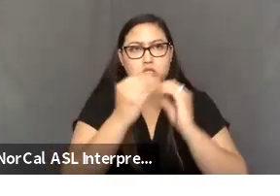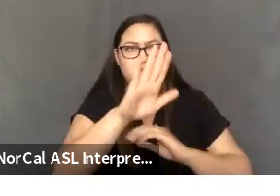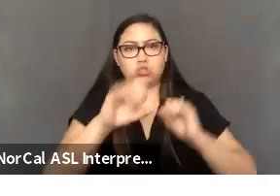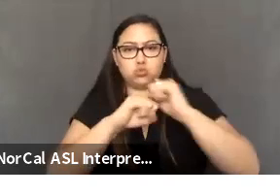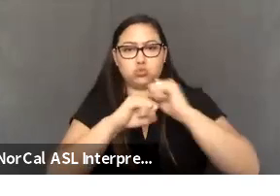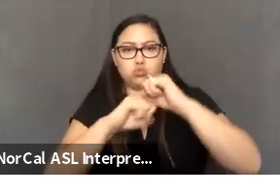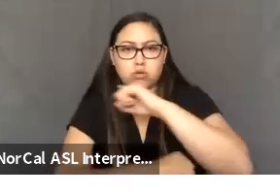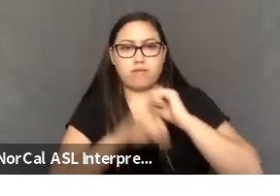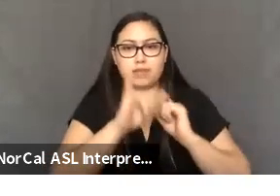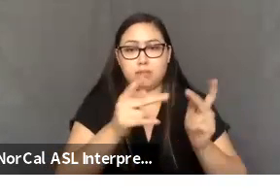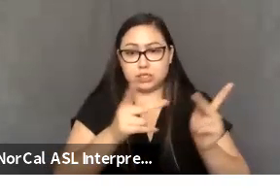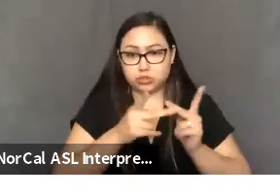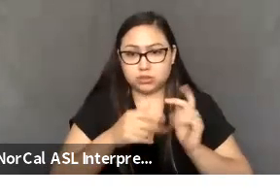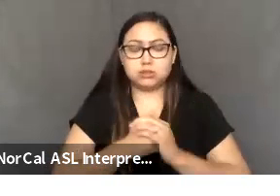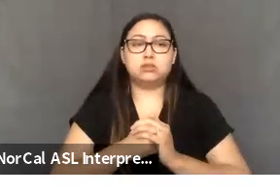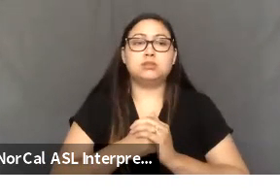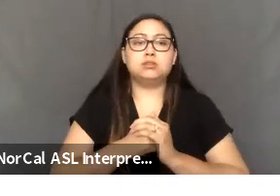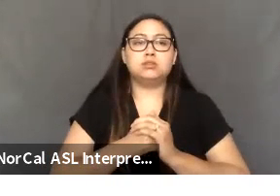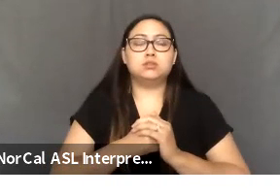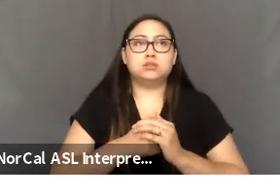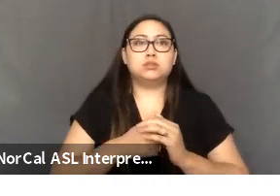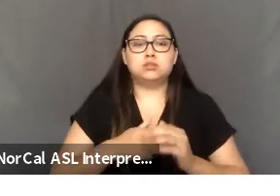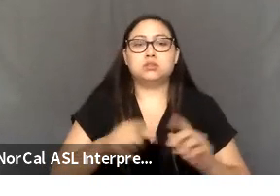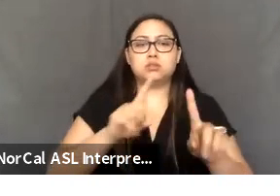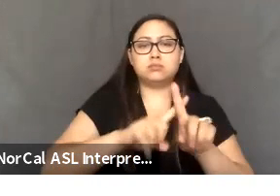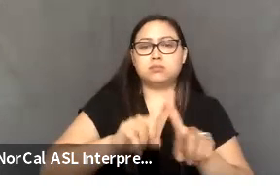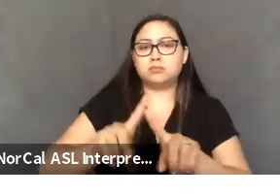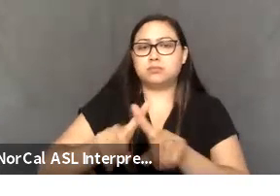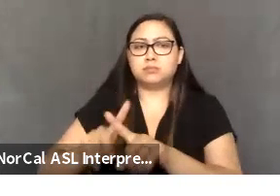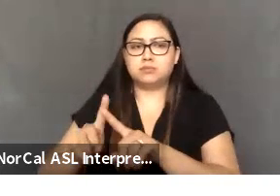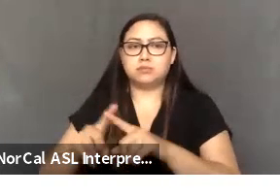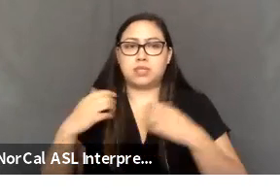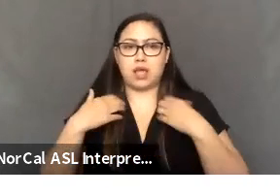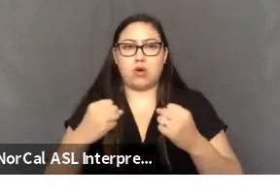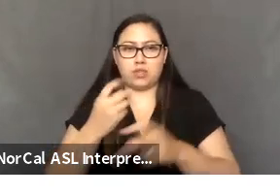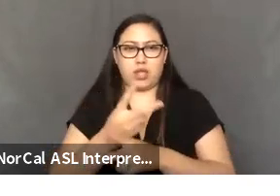positions. And it really varied by healthcare organization. One thing that was consistent